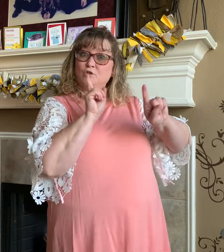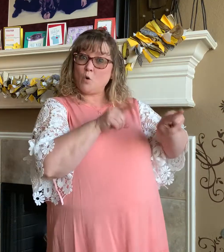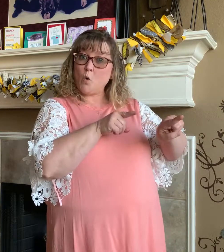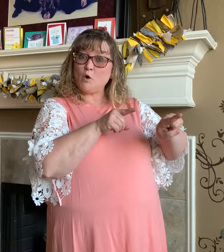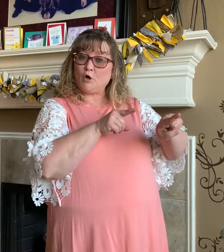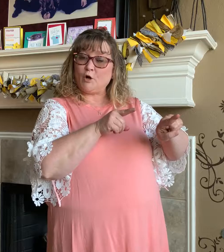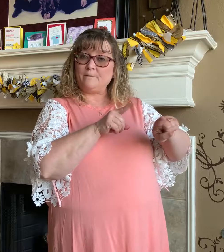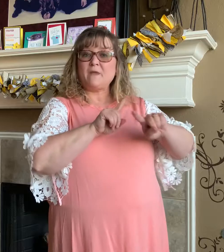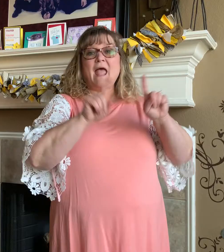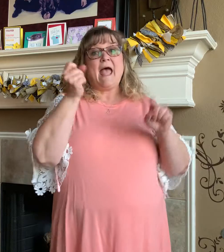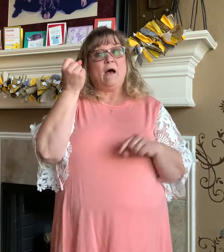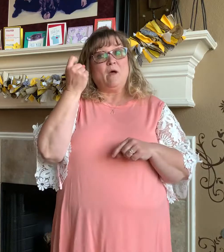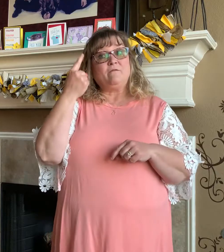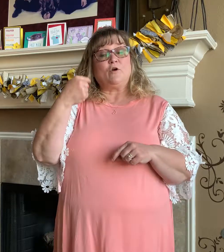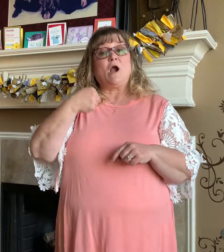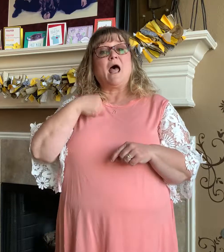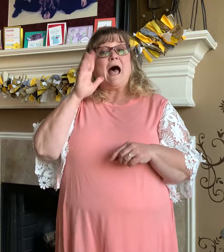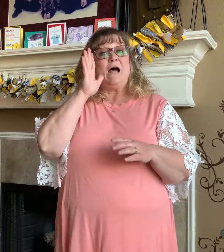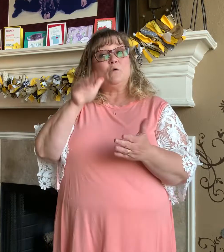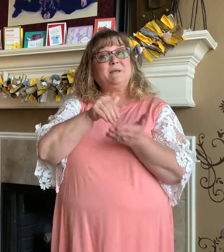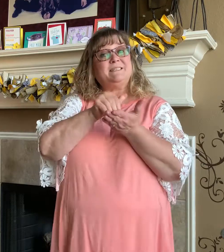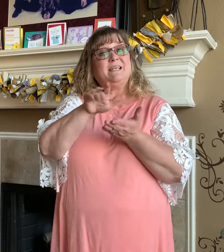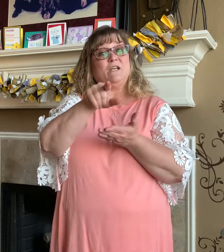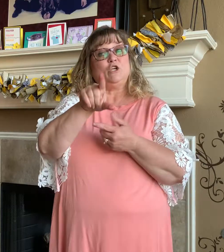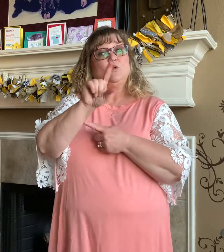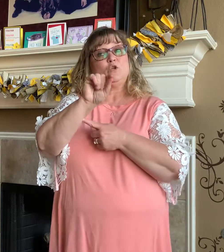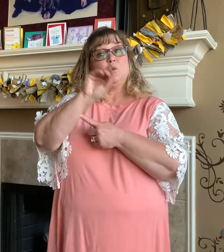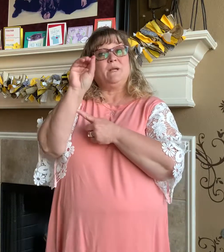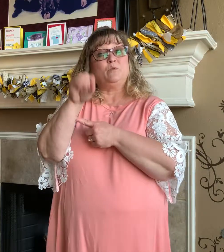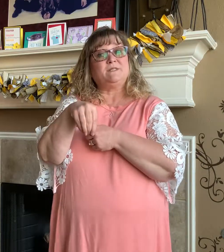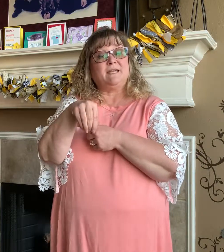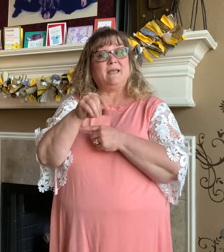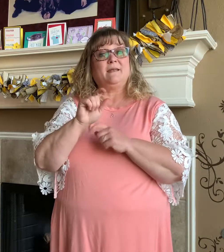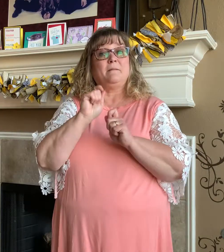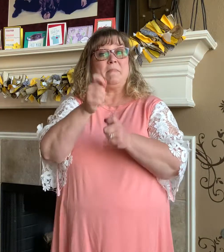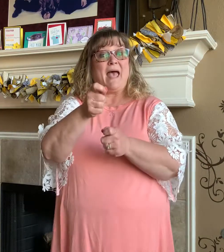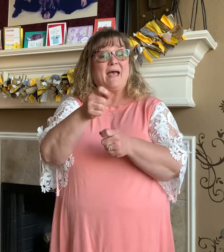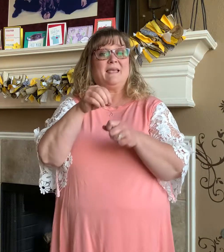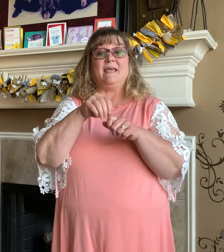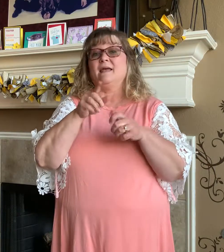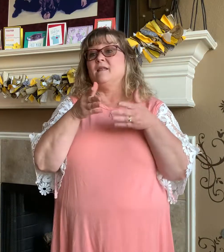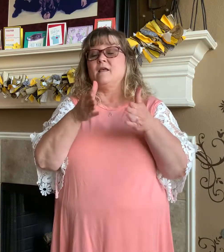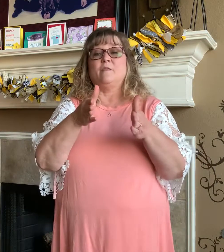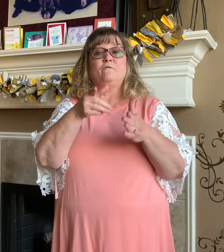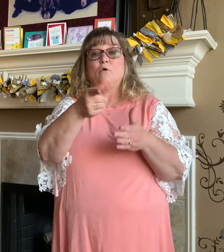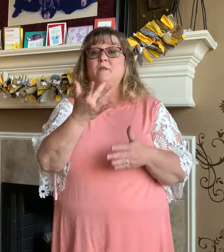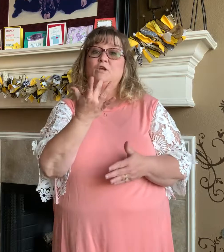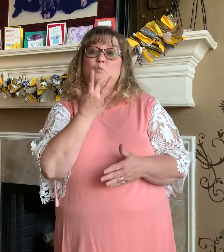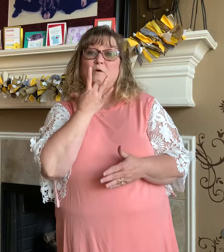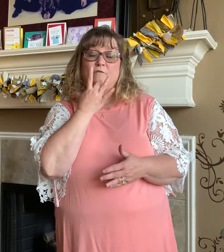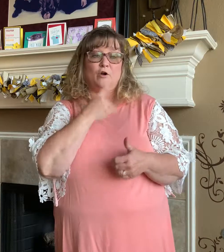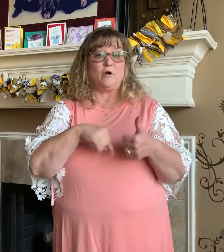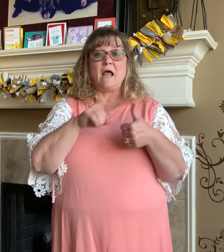order however I will be sending you the 20% back in the form that you prefer I